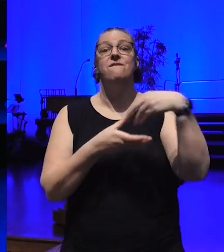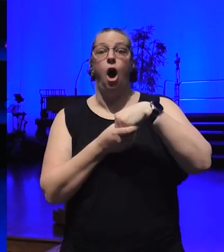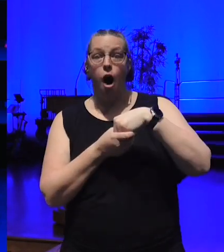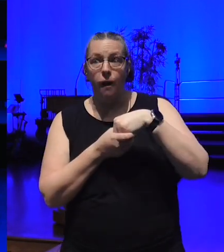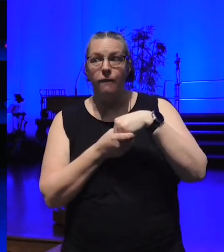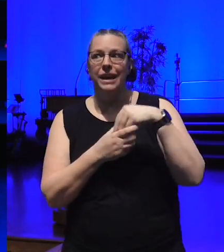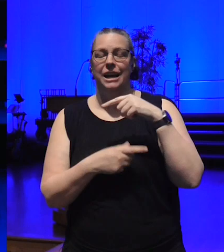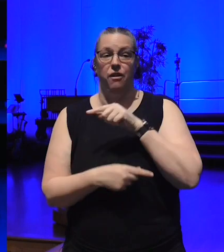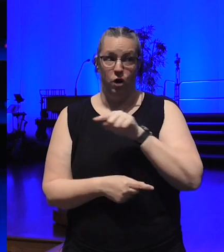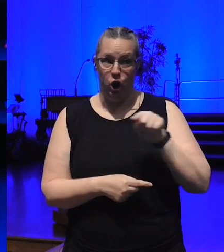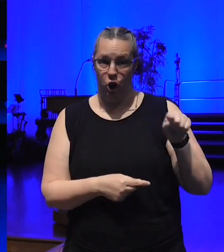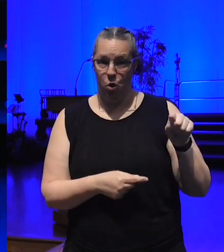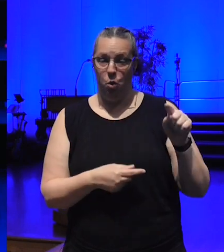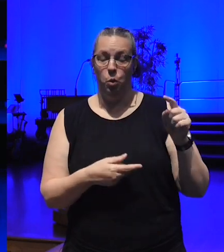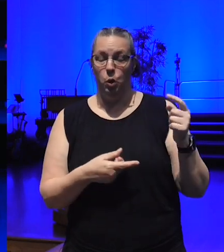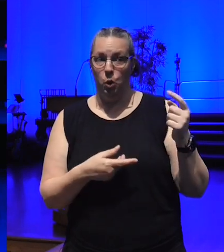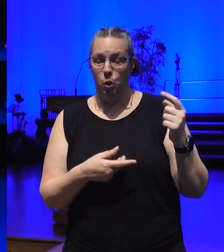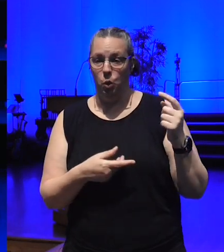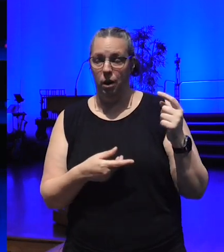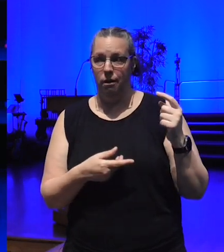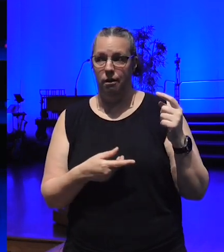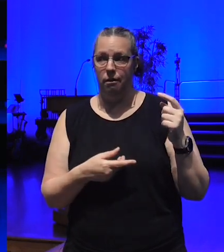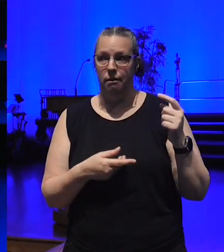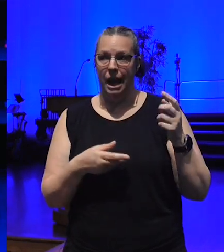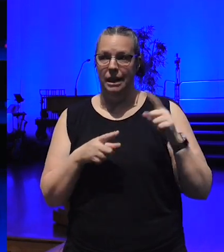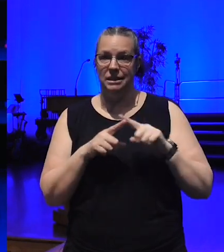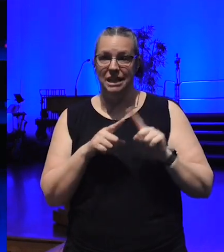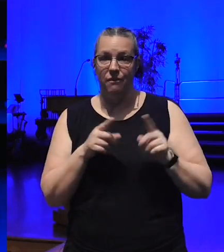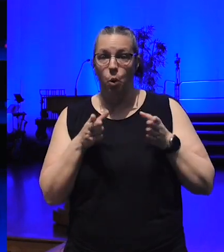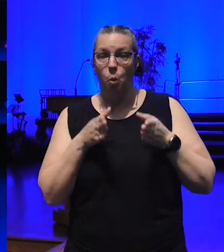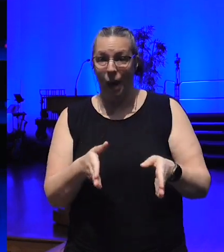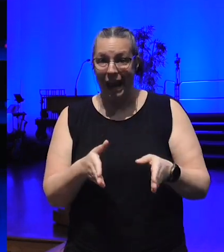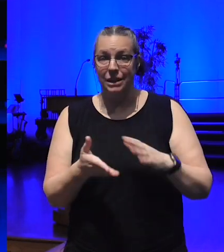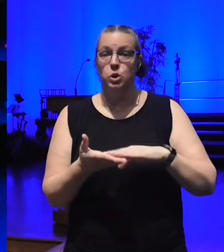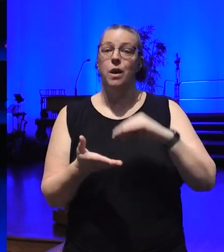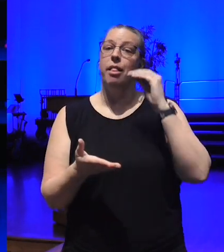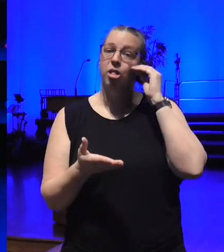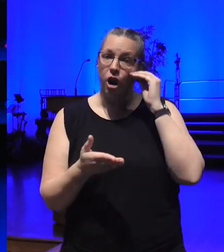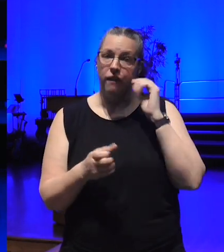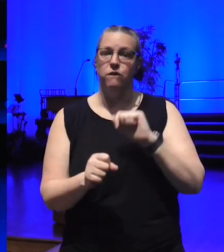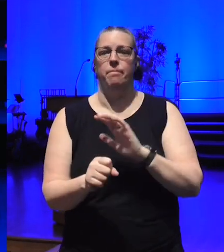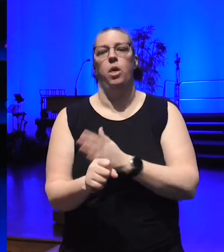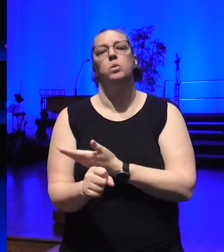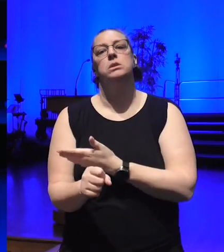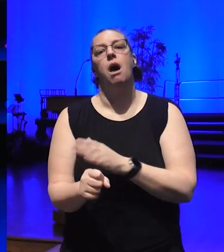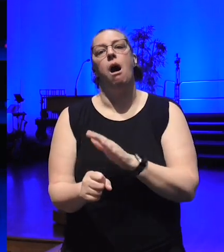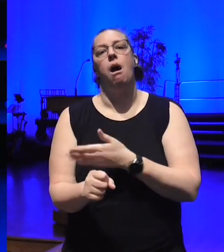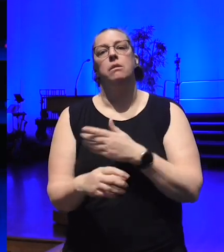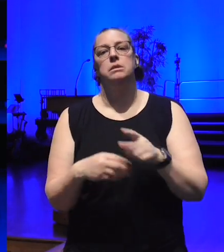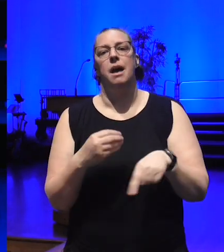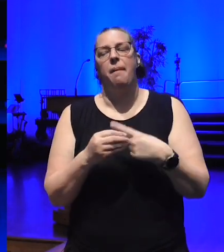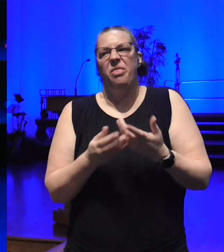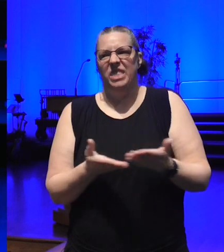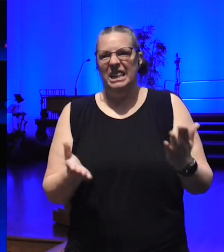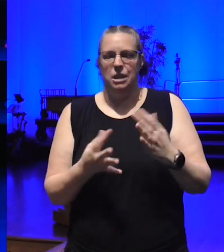you are in it um in ways that you can learn from the songs about things that are important in your